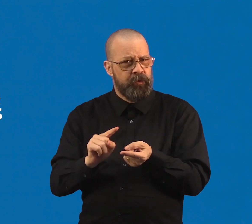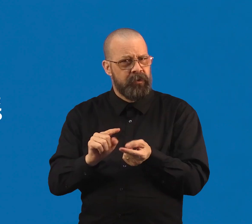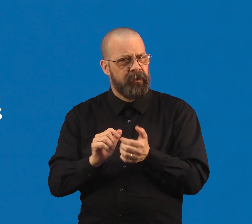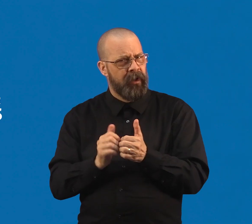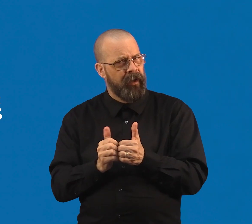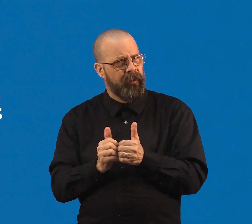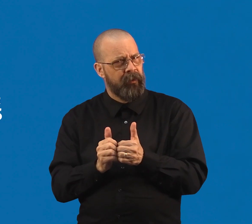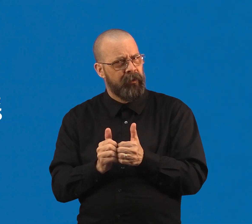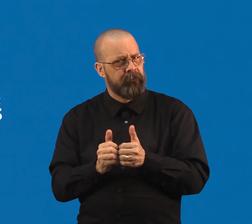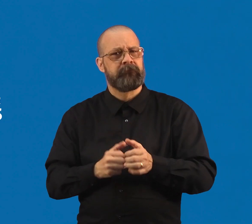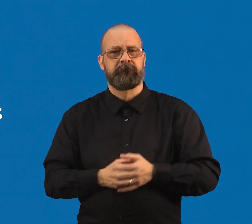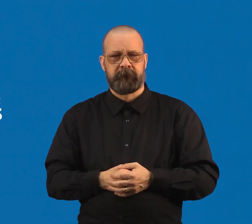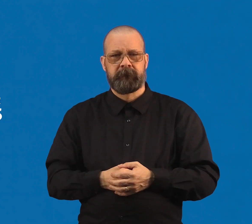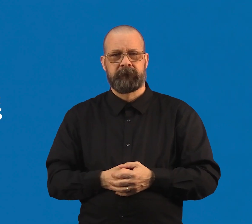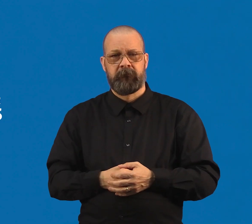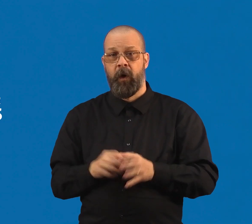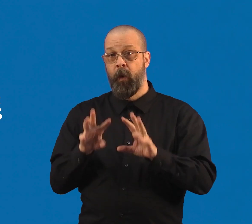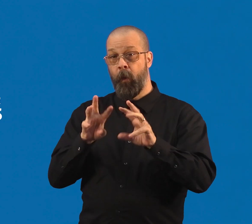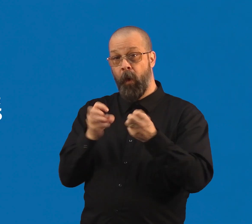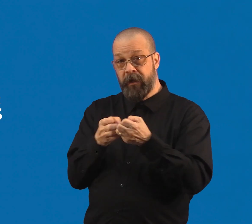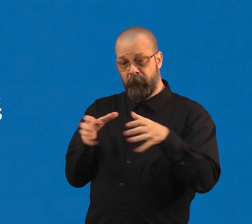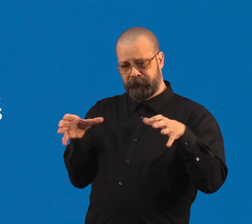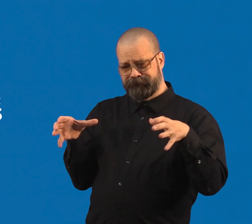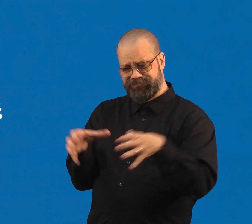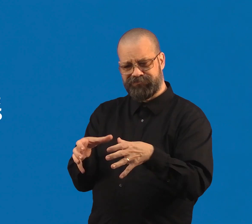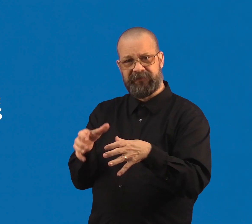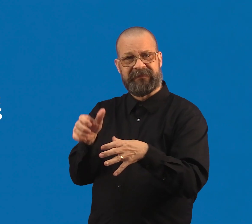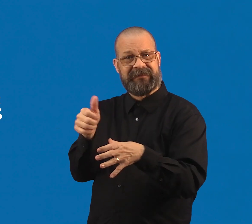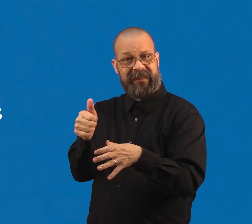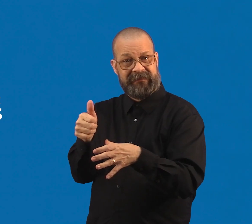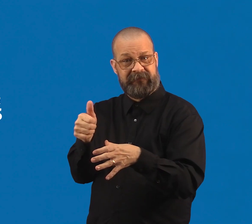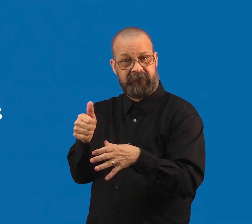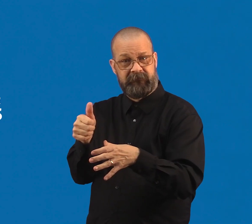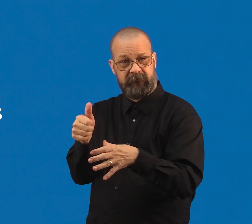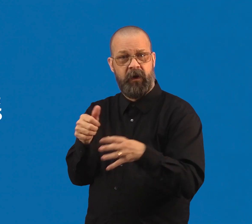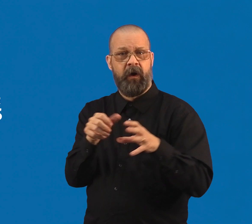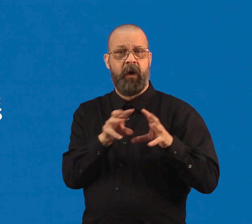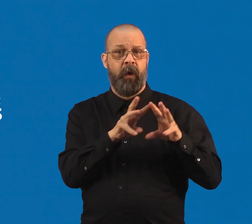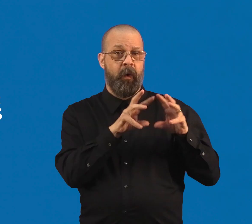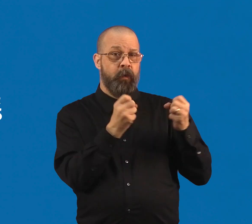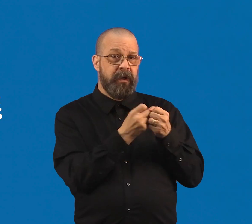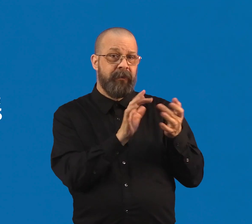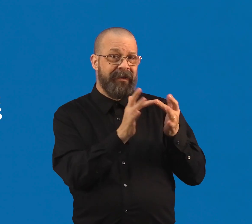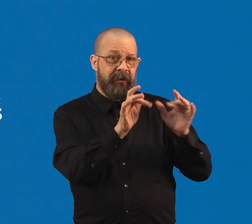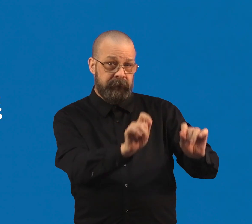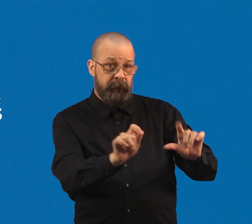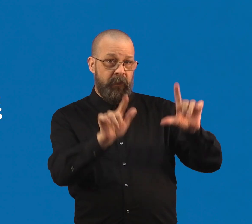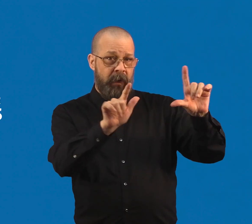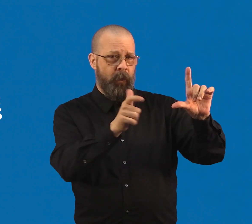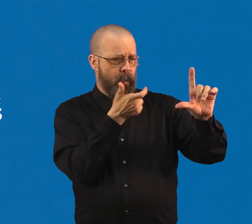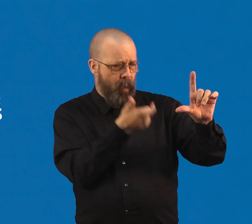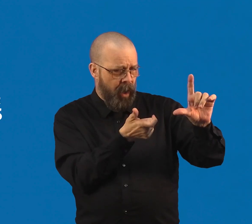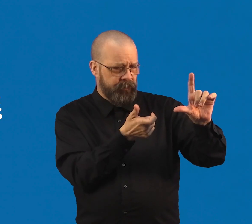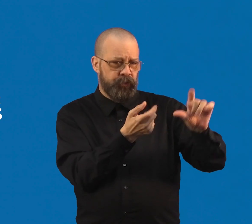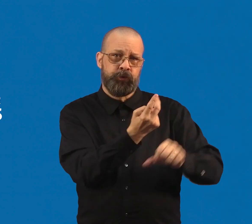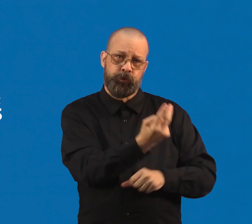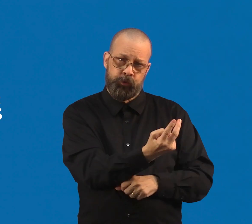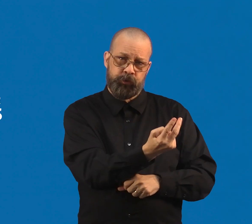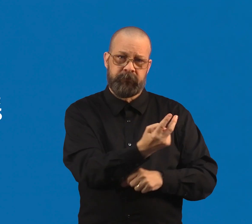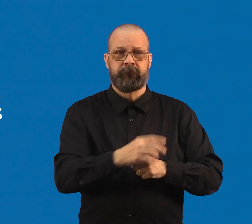Ten will be in person and two will be virtual. The workshops will help homeowners